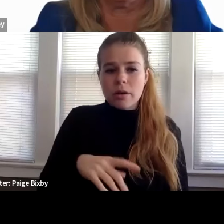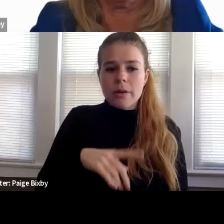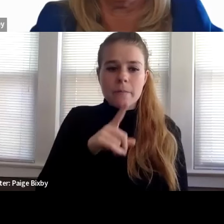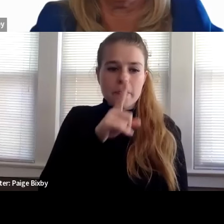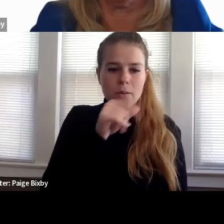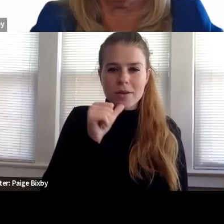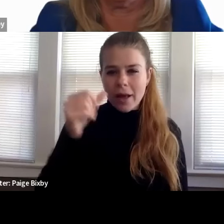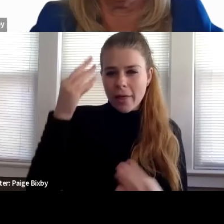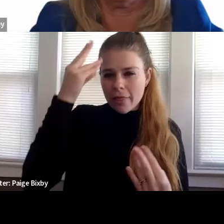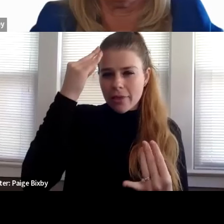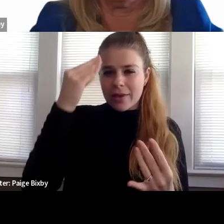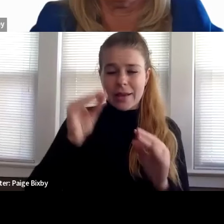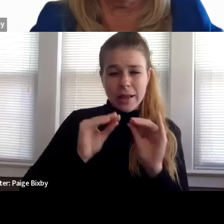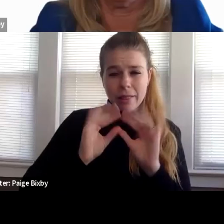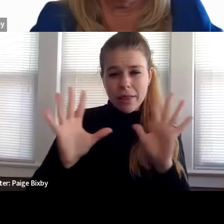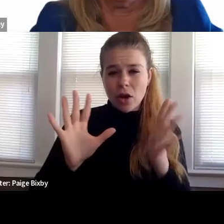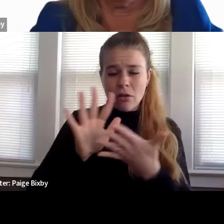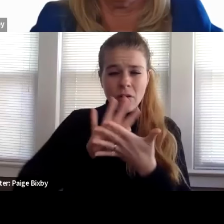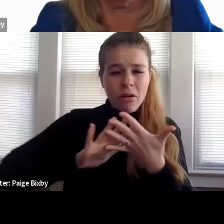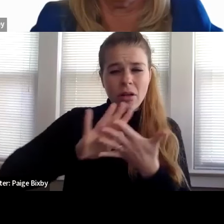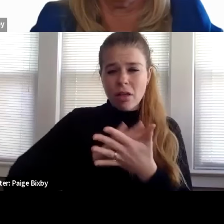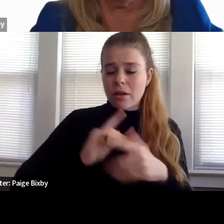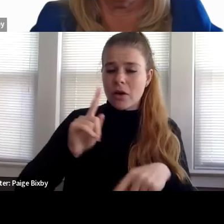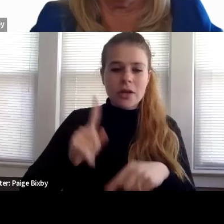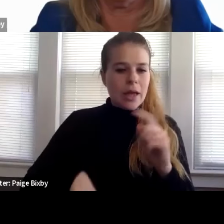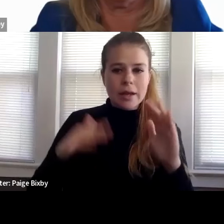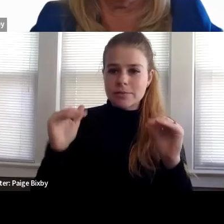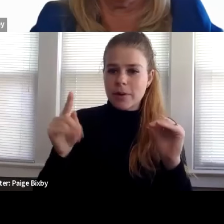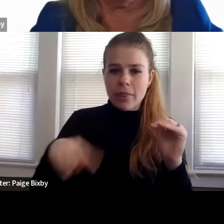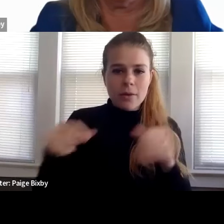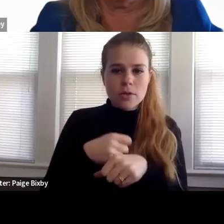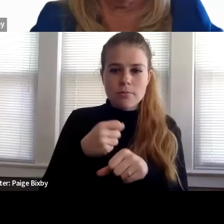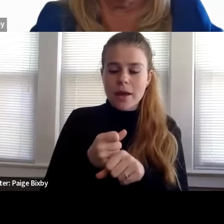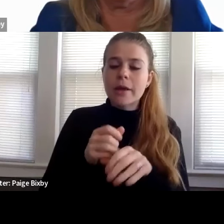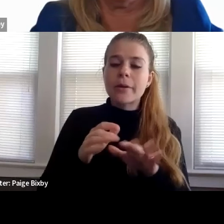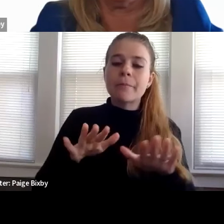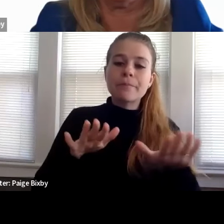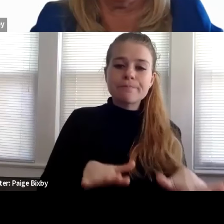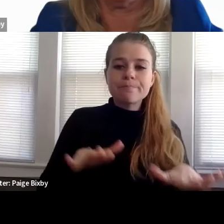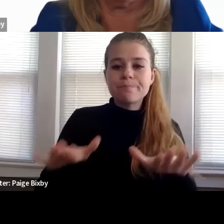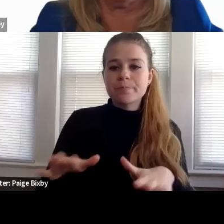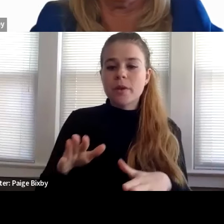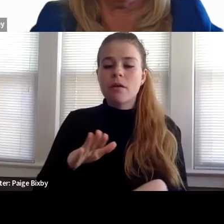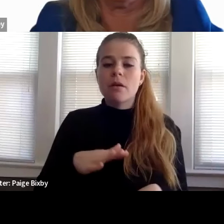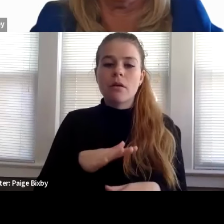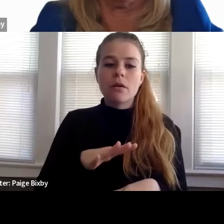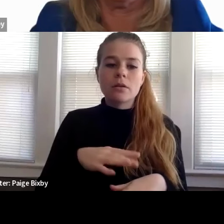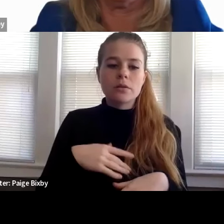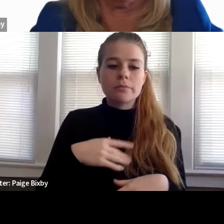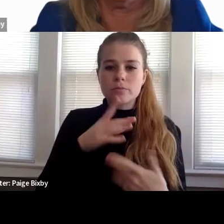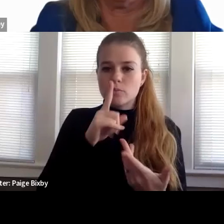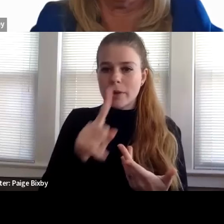So we can't expect them to make cool, calm, rational decisions in their best interests. We have to hit them in the heart. They gotta trust us.